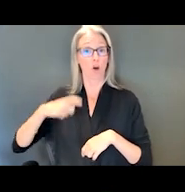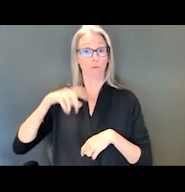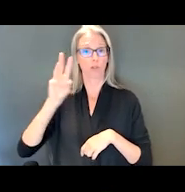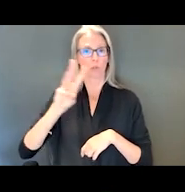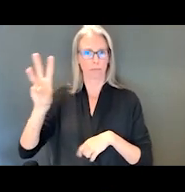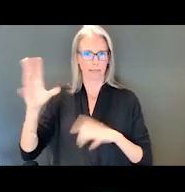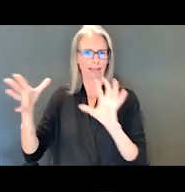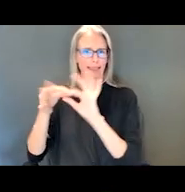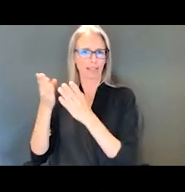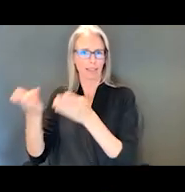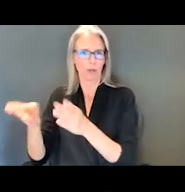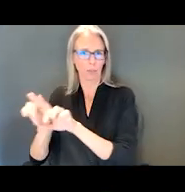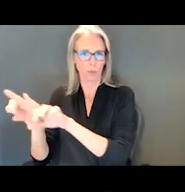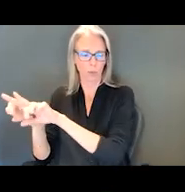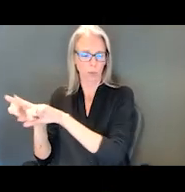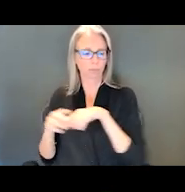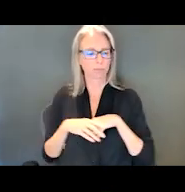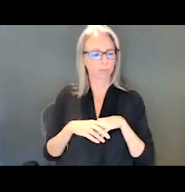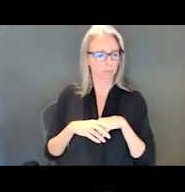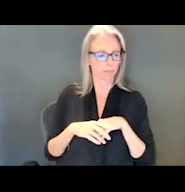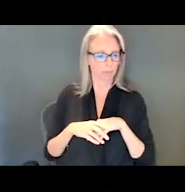available on our conference website and YouTube channel.